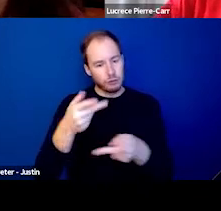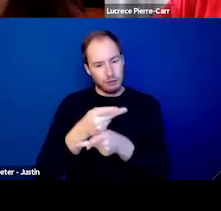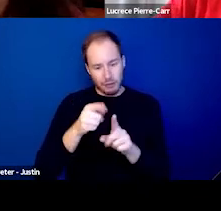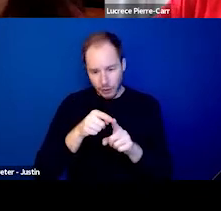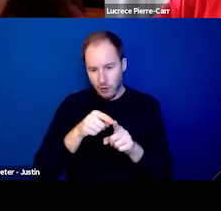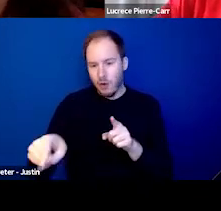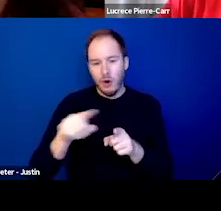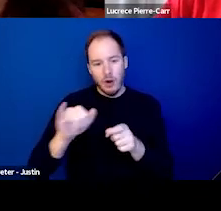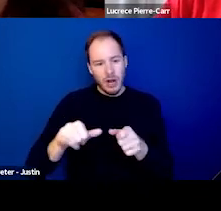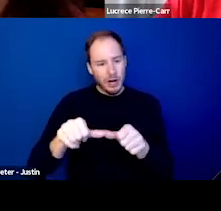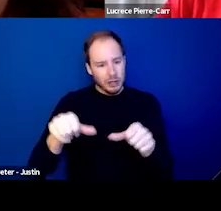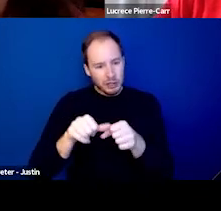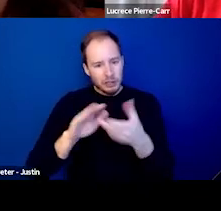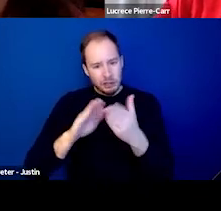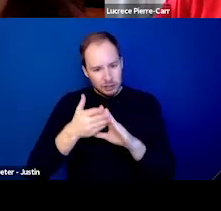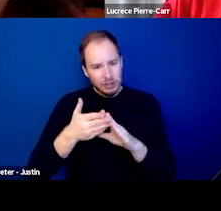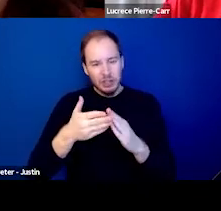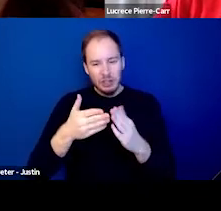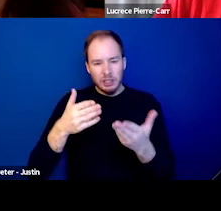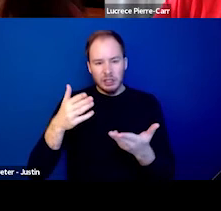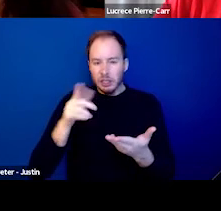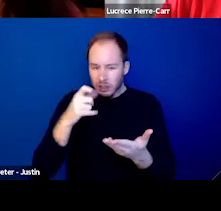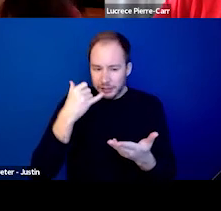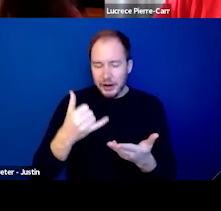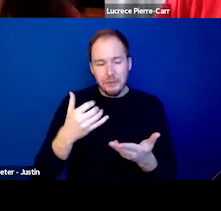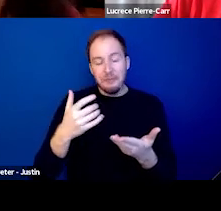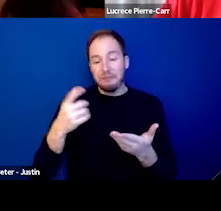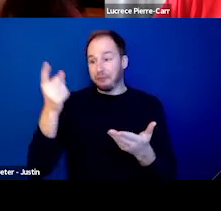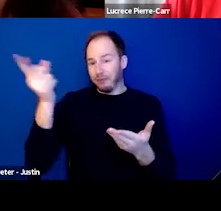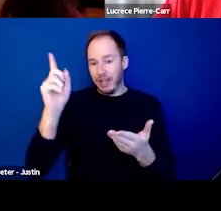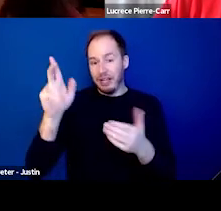in that community and you know who to call. They don't have all of that.